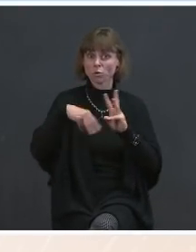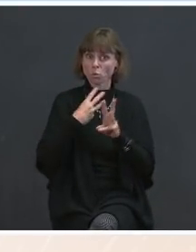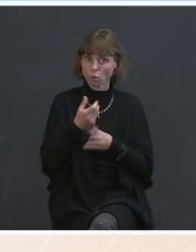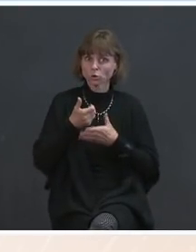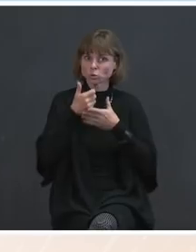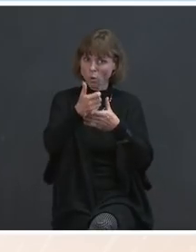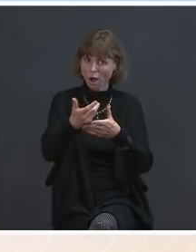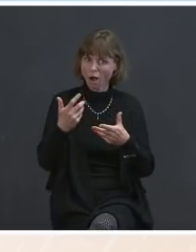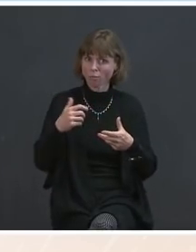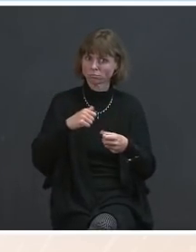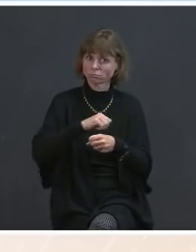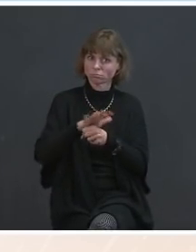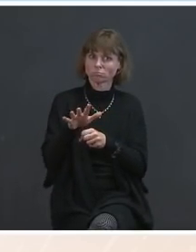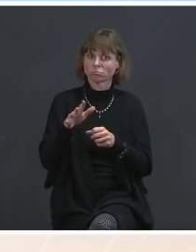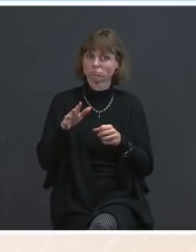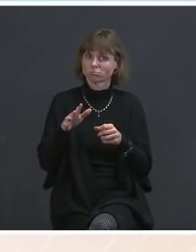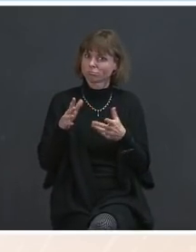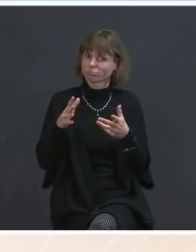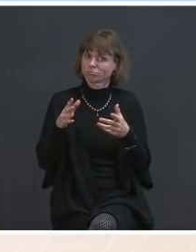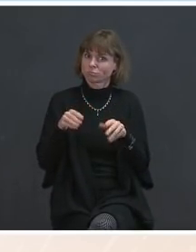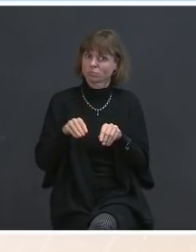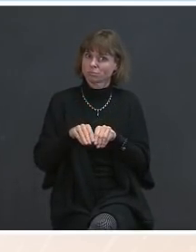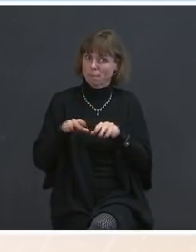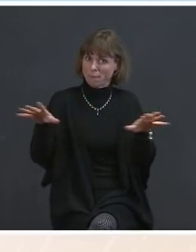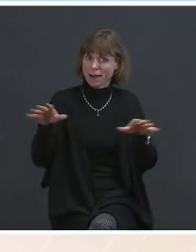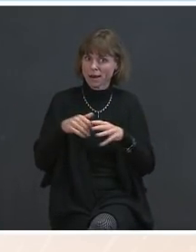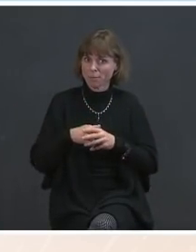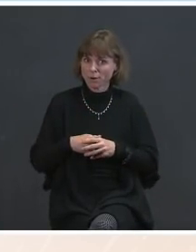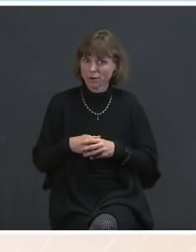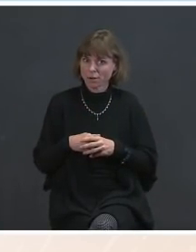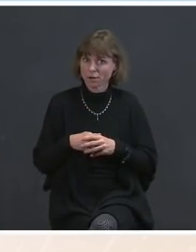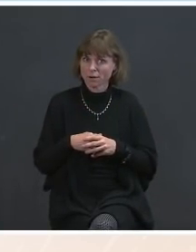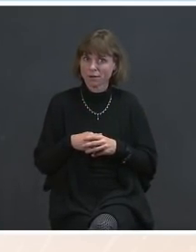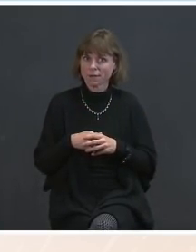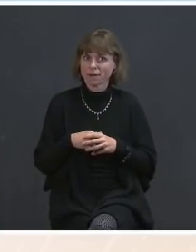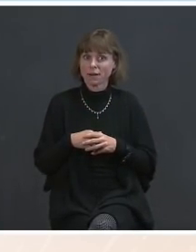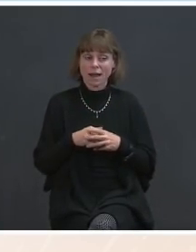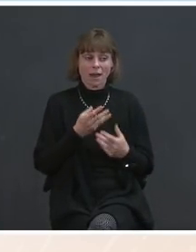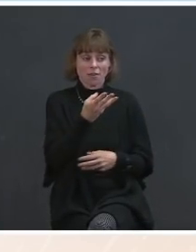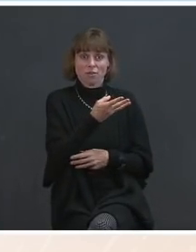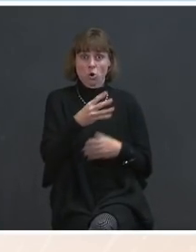There was a significant amount -- announcement made on Friday coming out of the Quad summit about supply